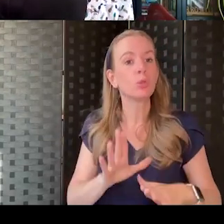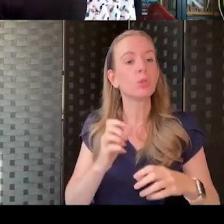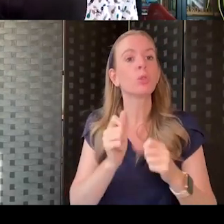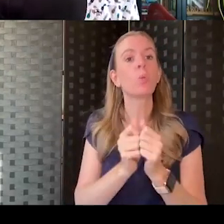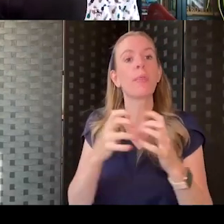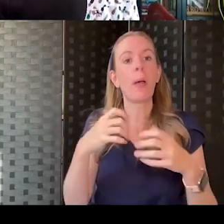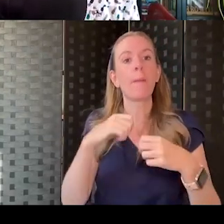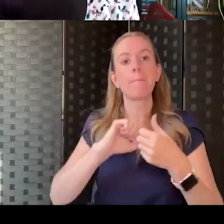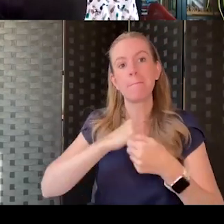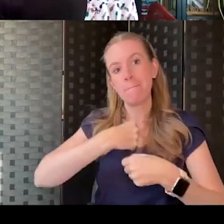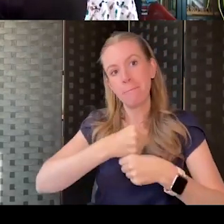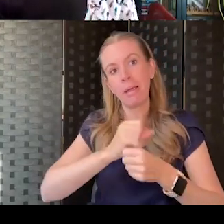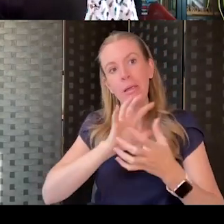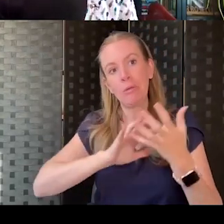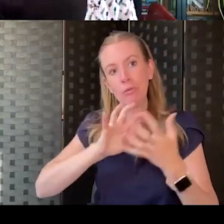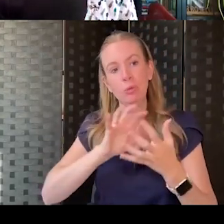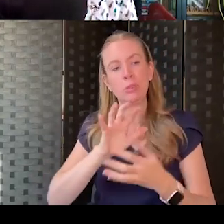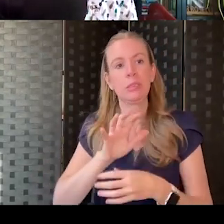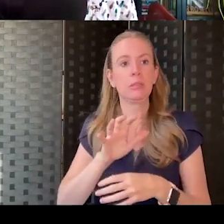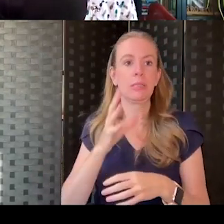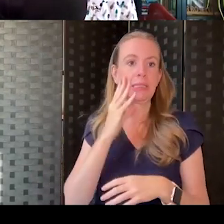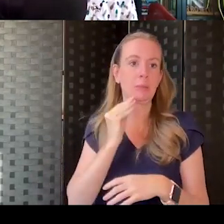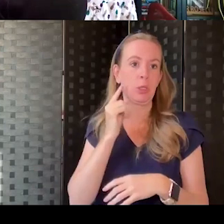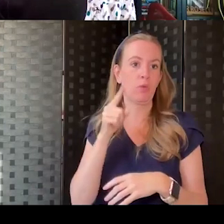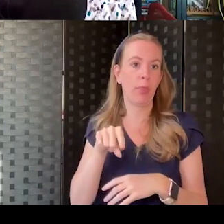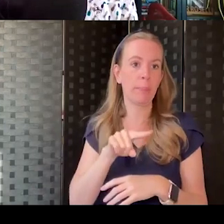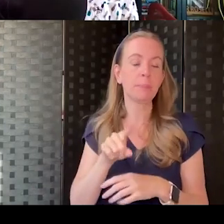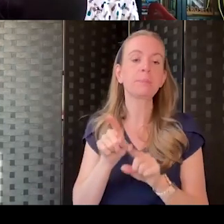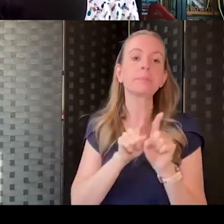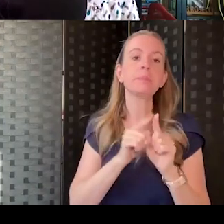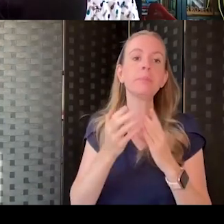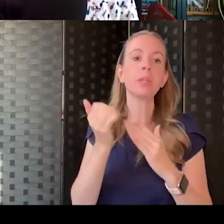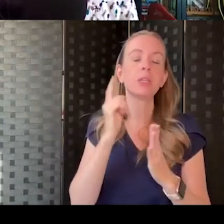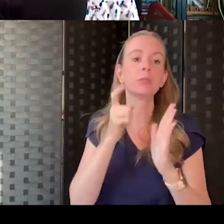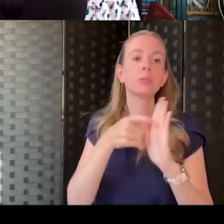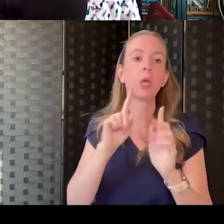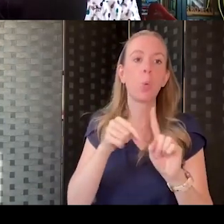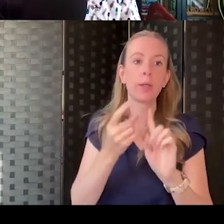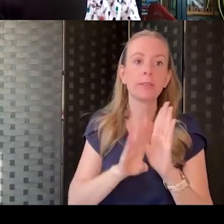screen reader users. This also makes it easier to spot when developing it as well,